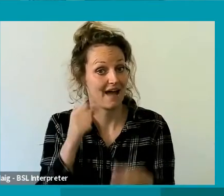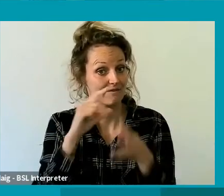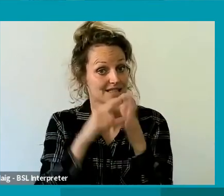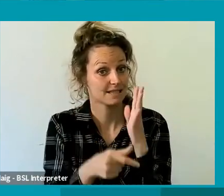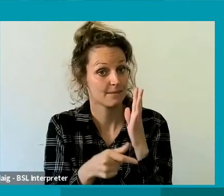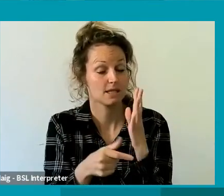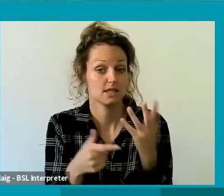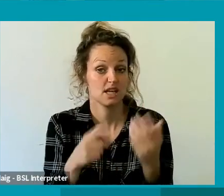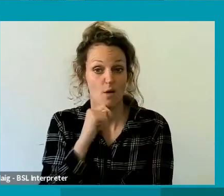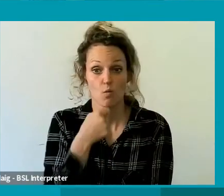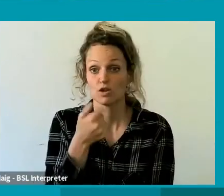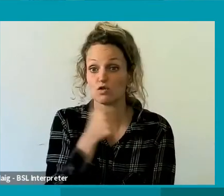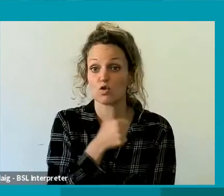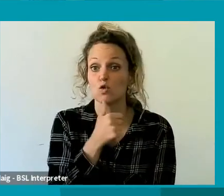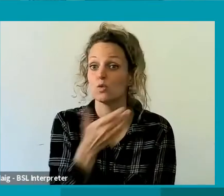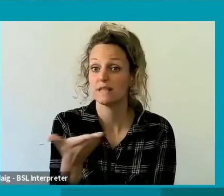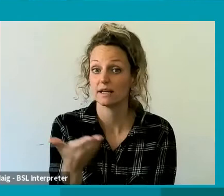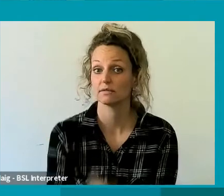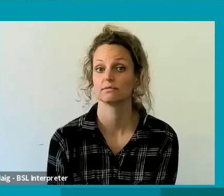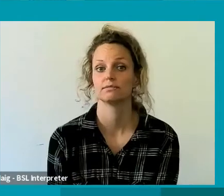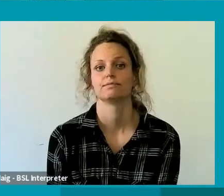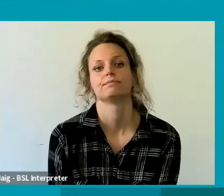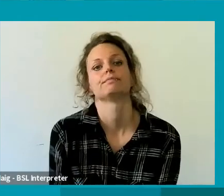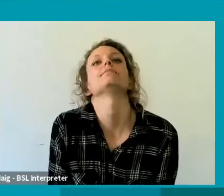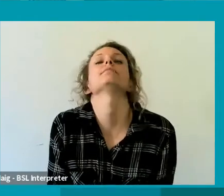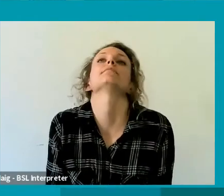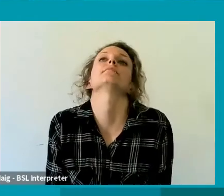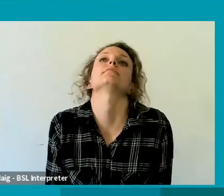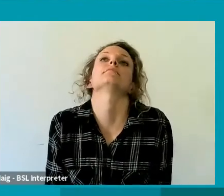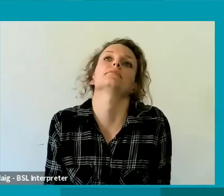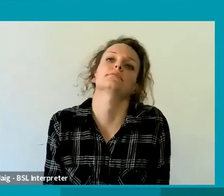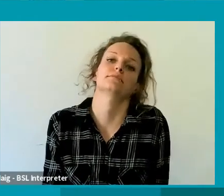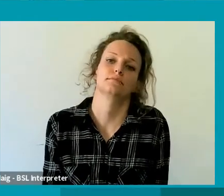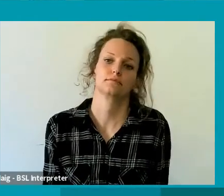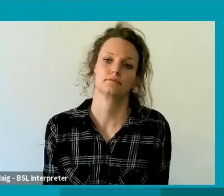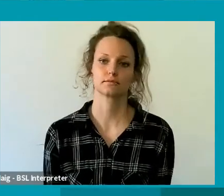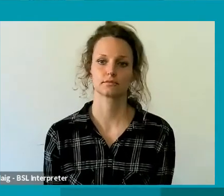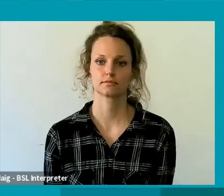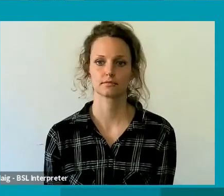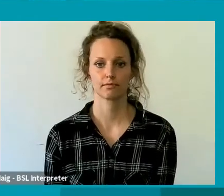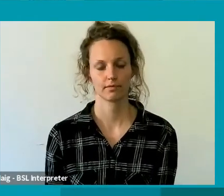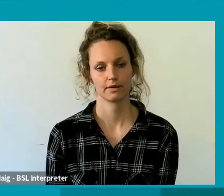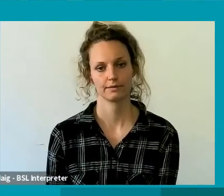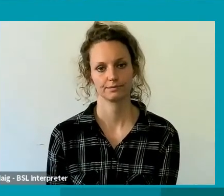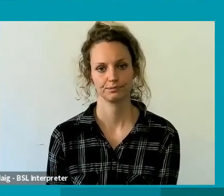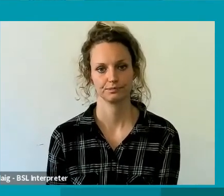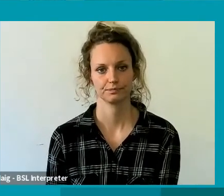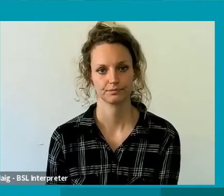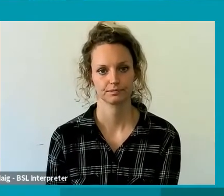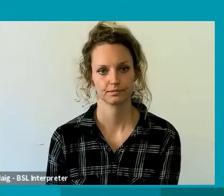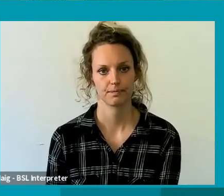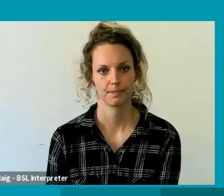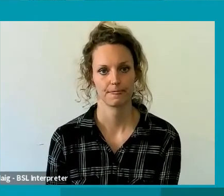Do you think this is of benefit? Let's move on to the next slide Toby and you can tell me what people's